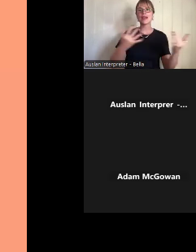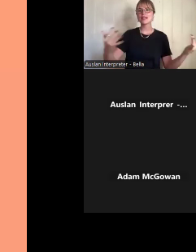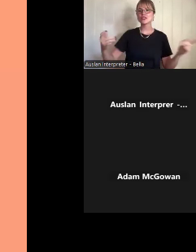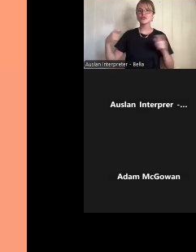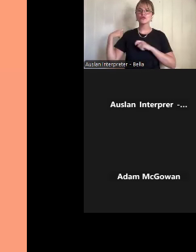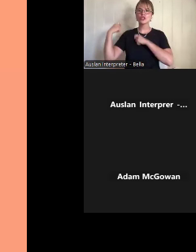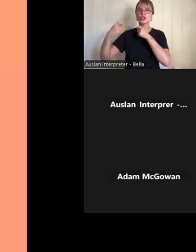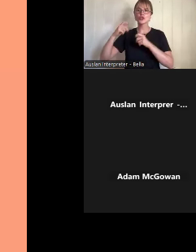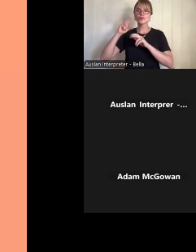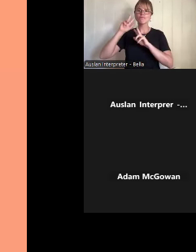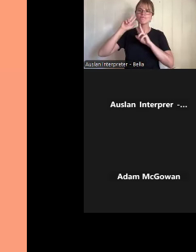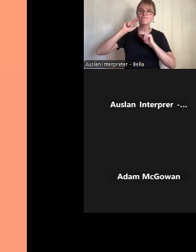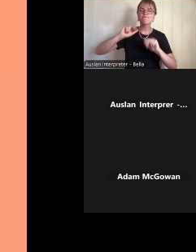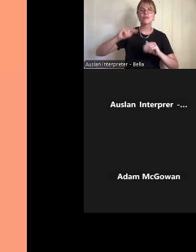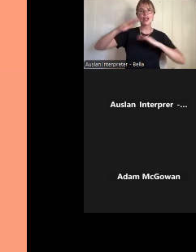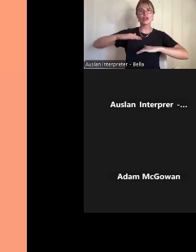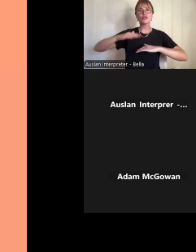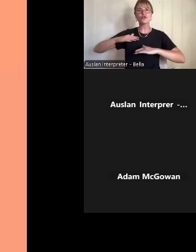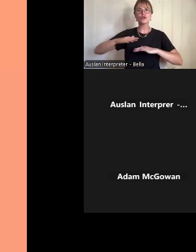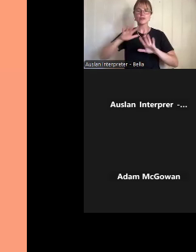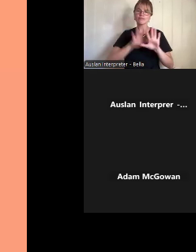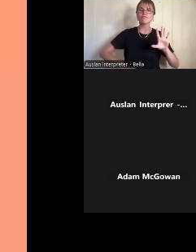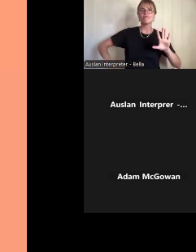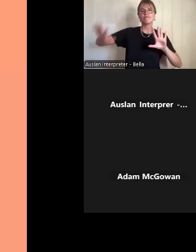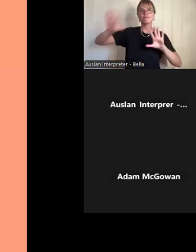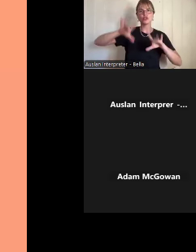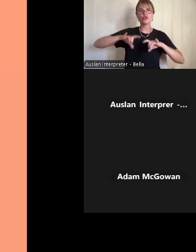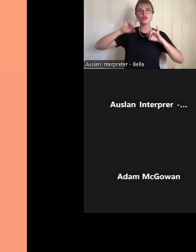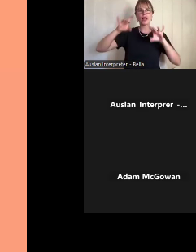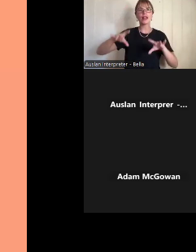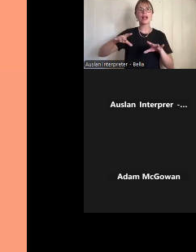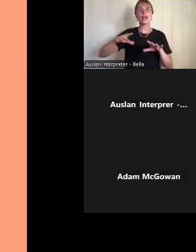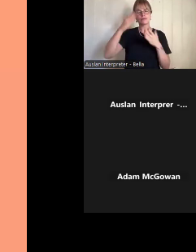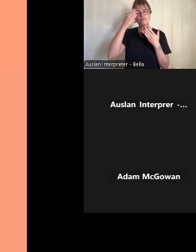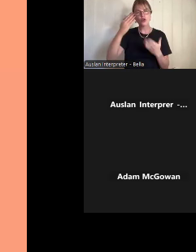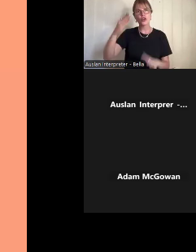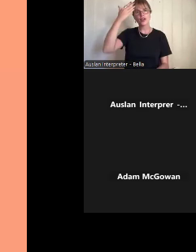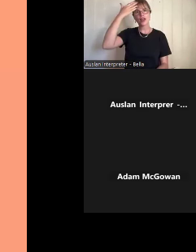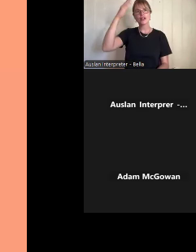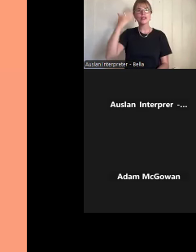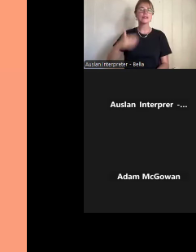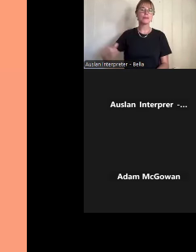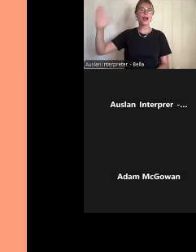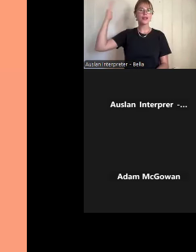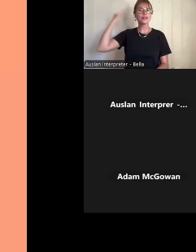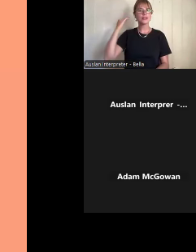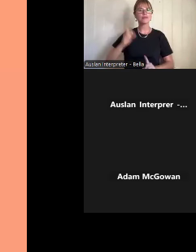of country throughout Australia and honouring their elders, both past and present. We here at